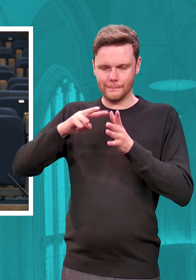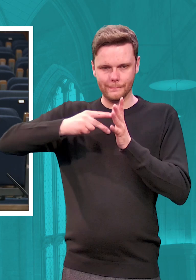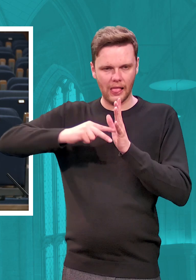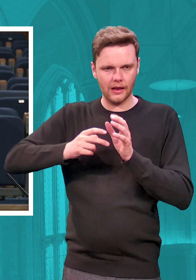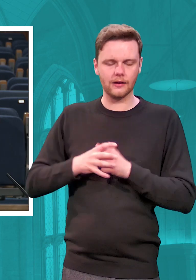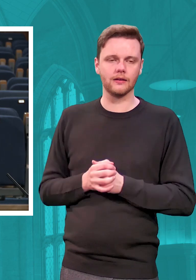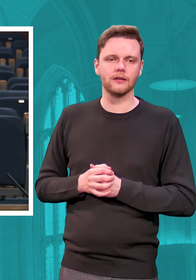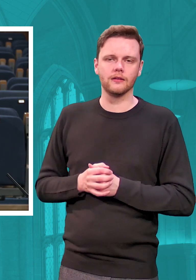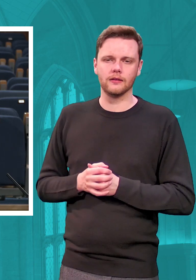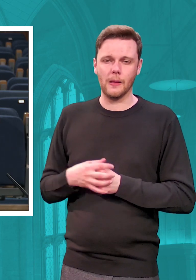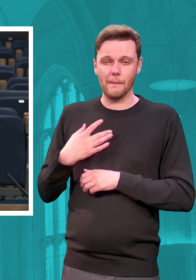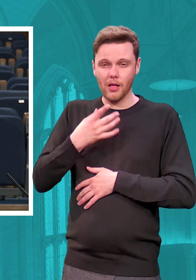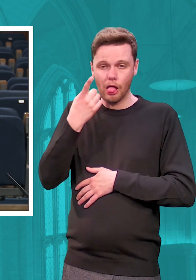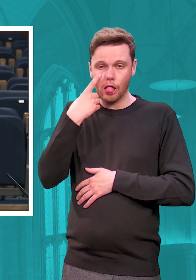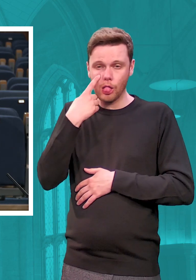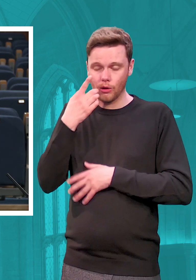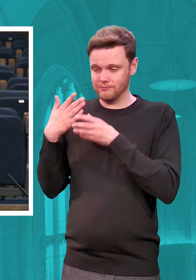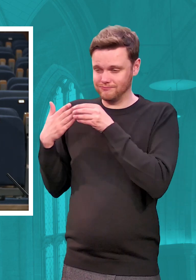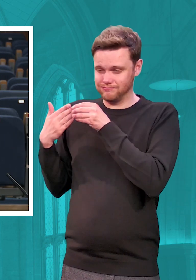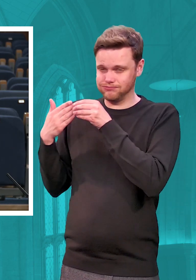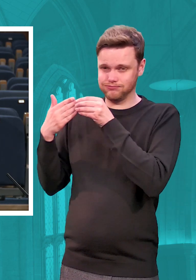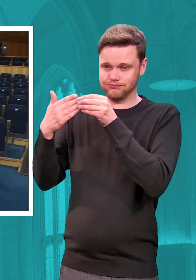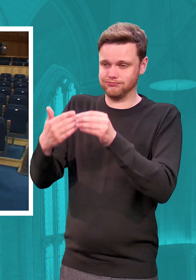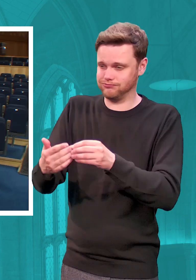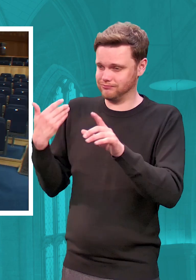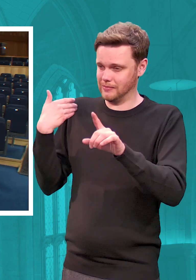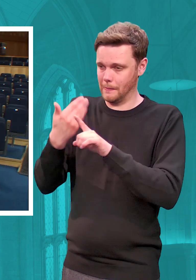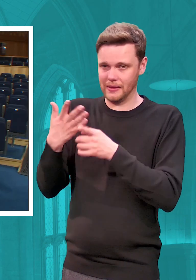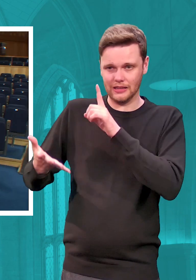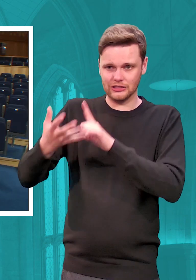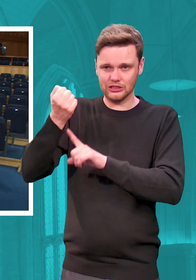But just look at the distance we've travelled in the last year in terms of what we can achieve by working together,